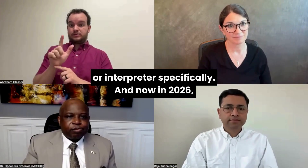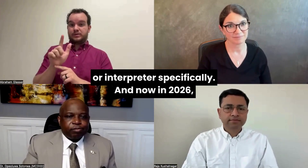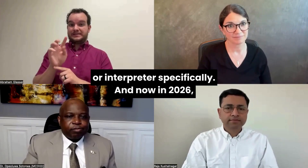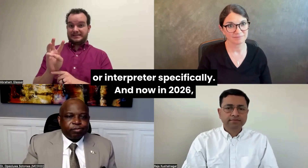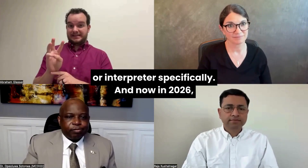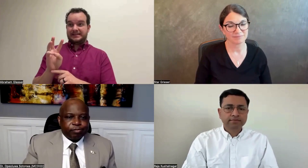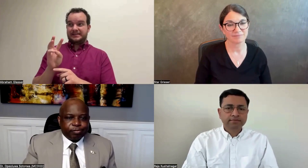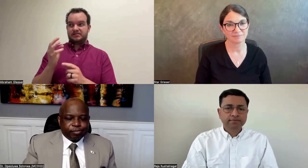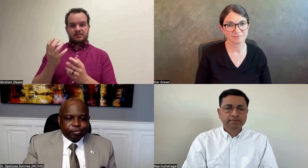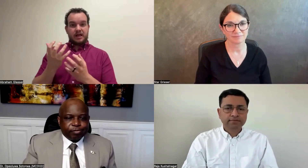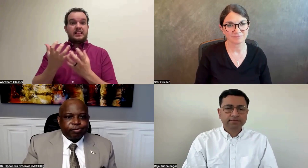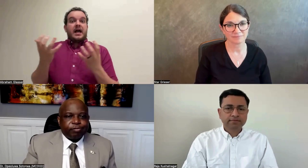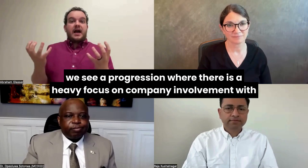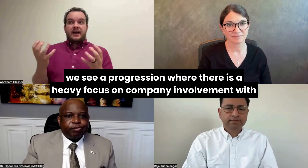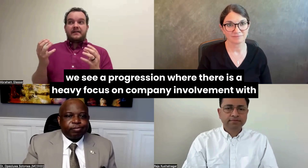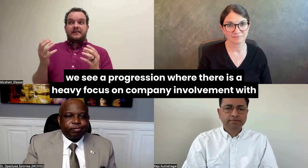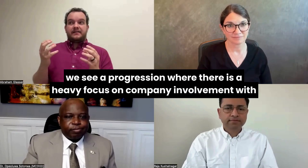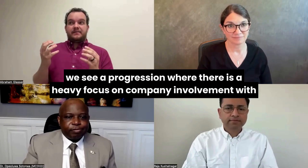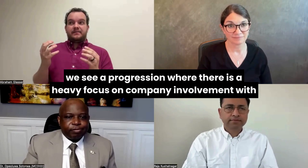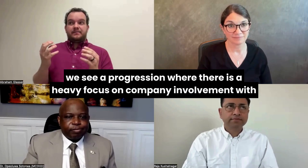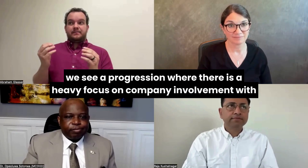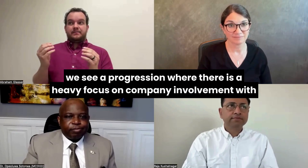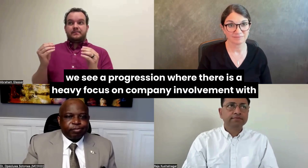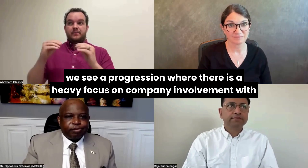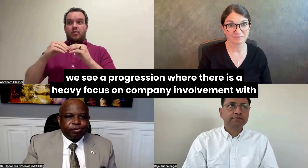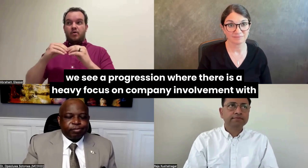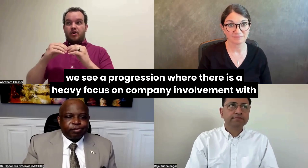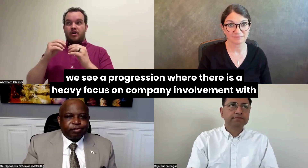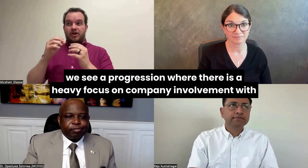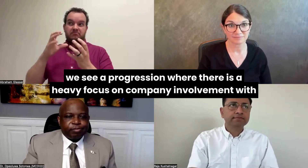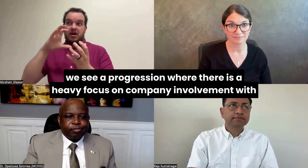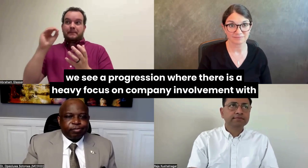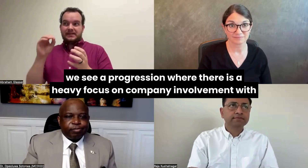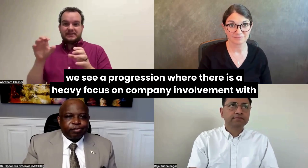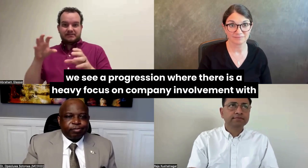we see a progression where there is a heavy focus on company involvement with